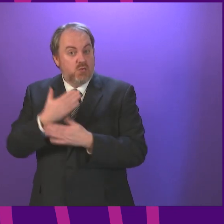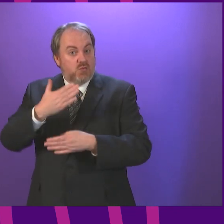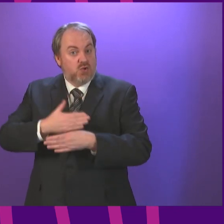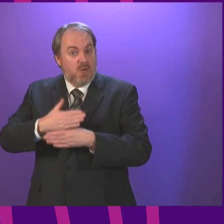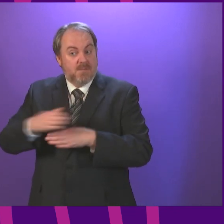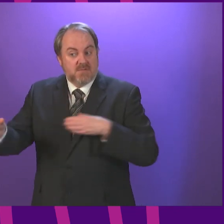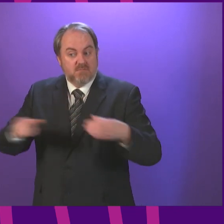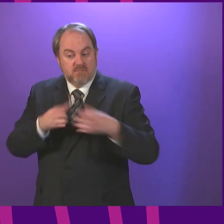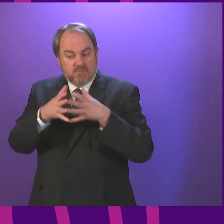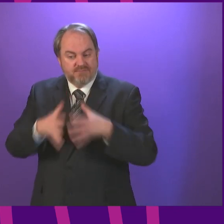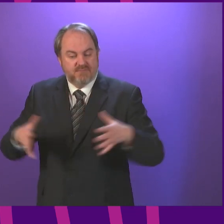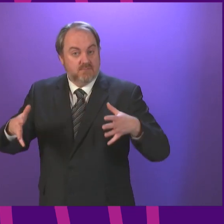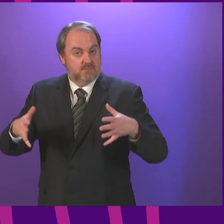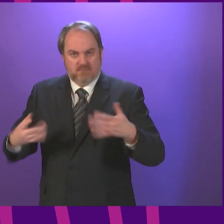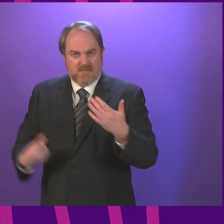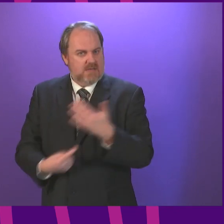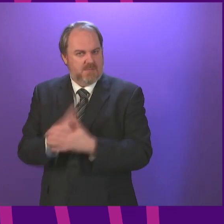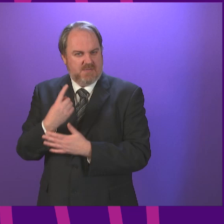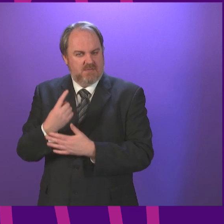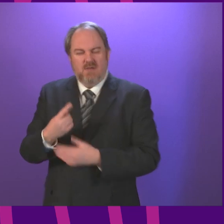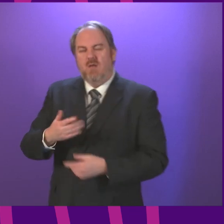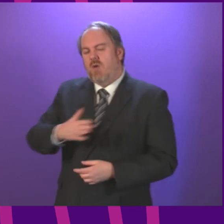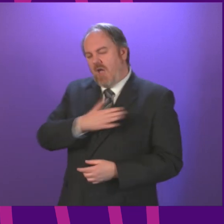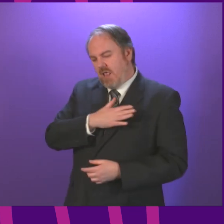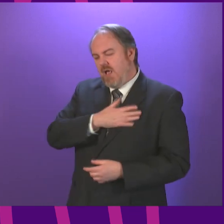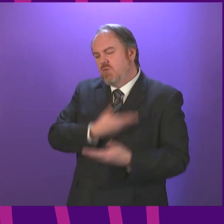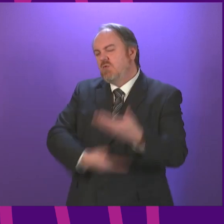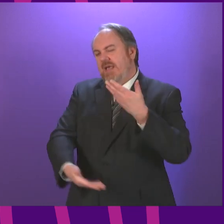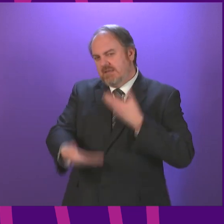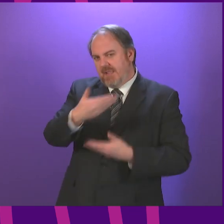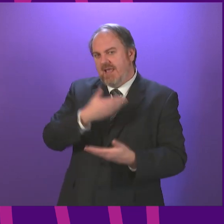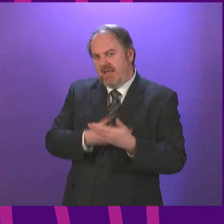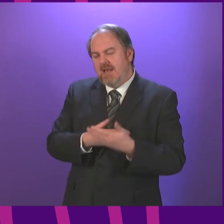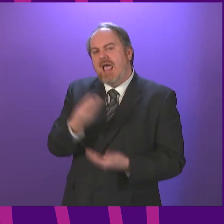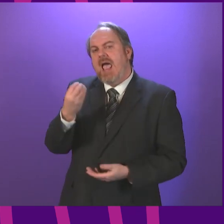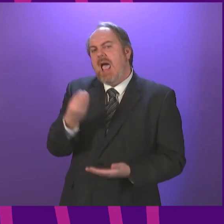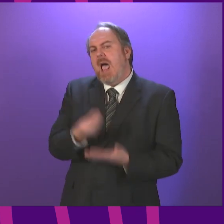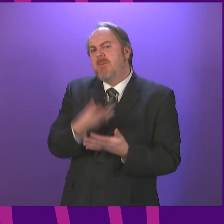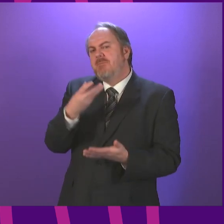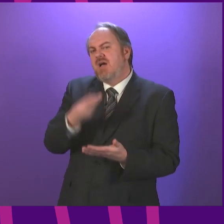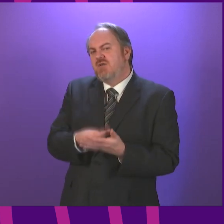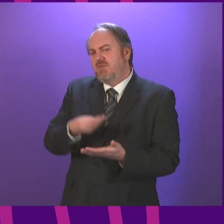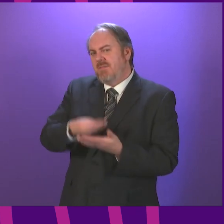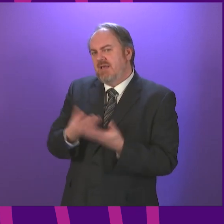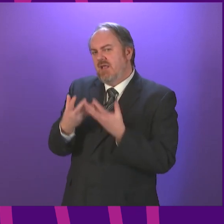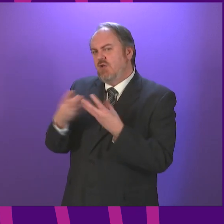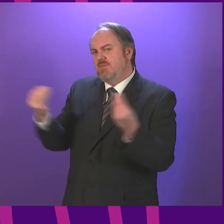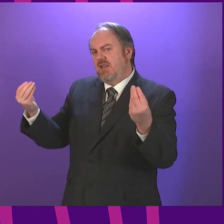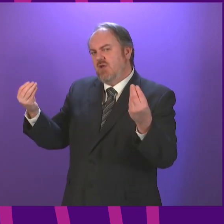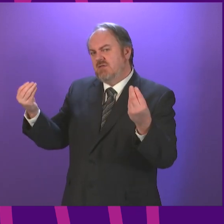The public and the workers deserve an explanation. How much money has been lost? How can it be